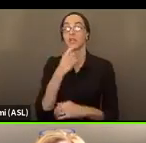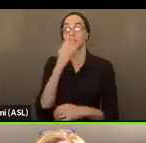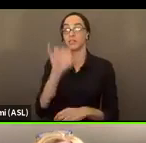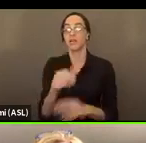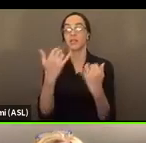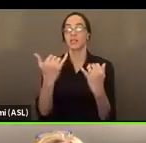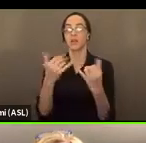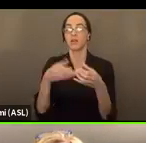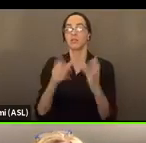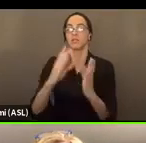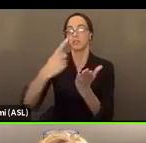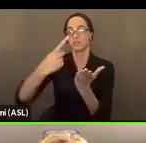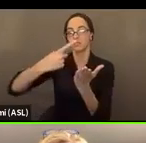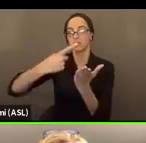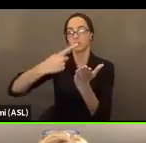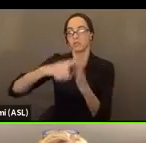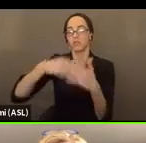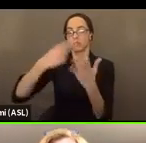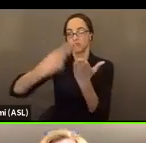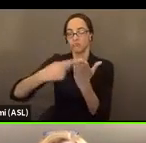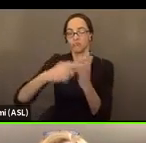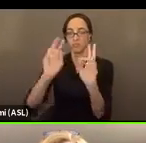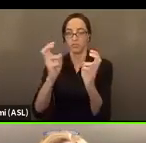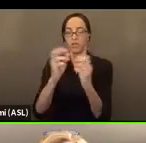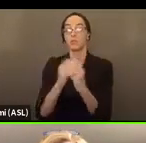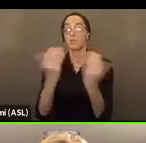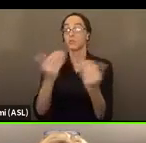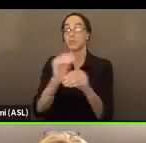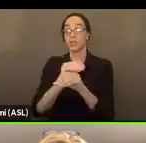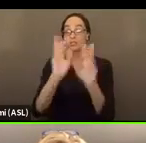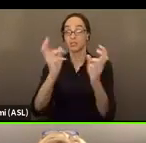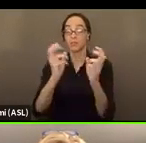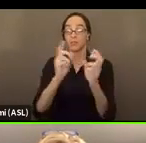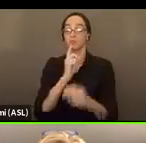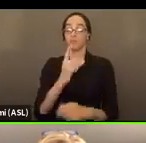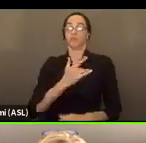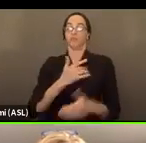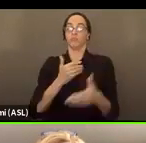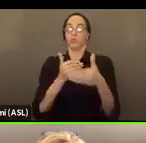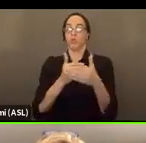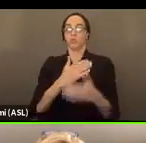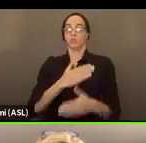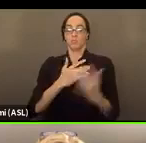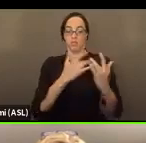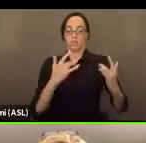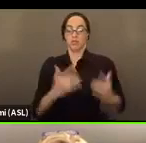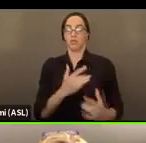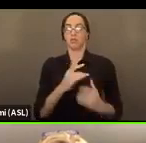tonight's topic is really very near and dear to my heart and advocating for older adults